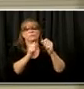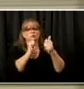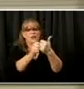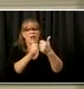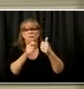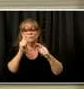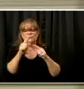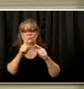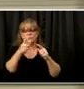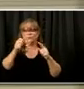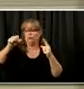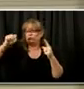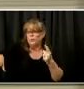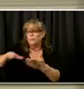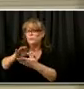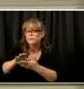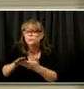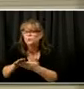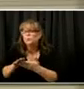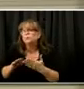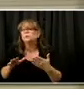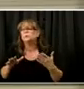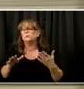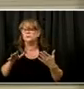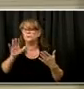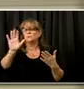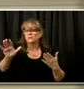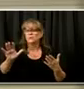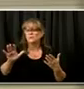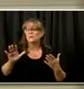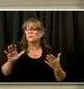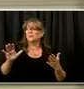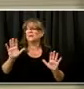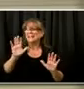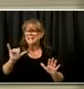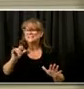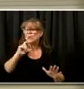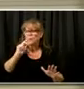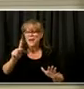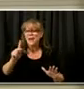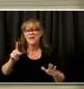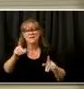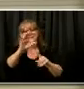being okay is okay the impacts of trauma and stress are real and everywhere these days